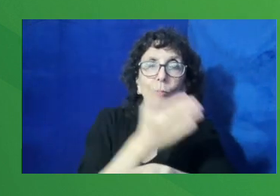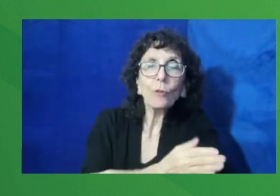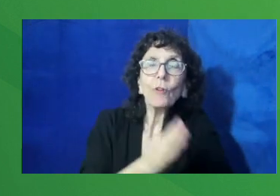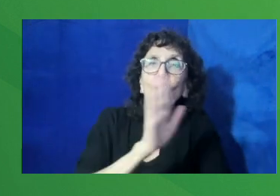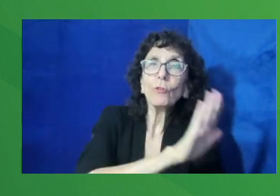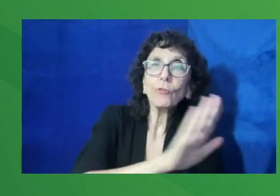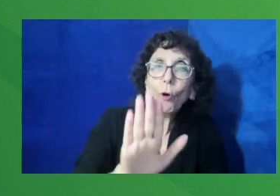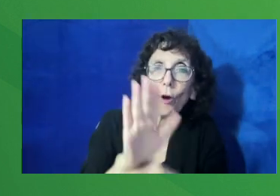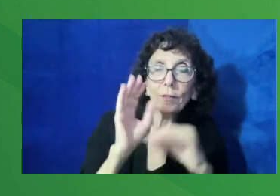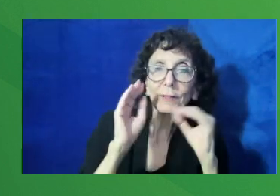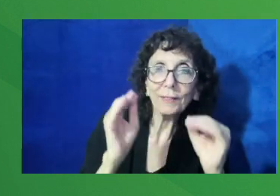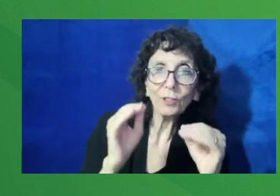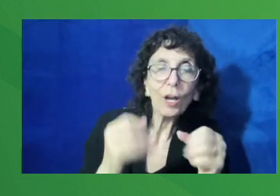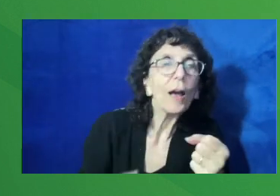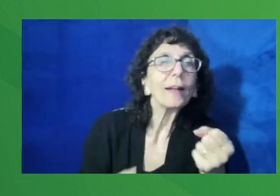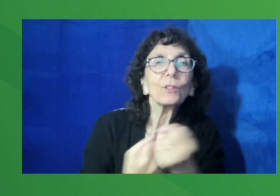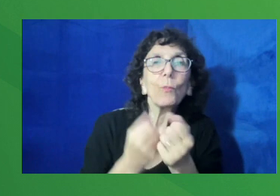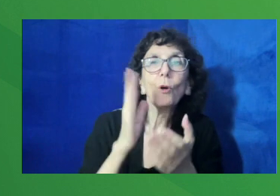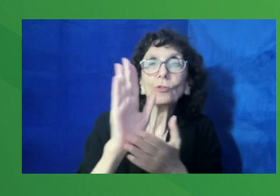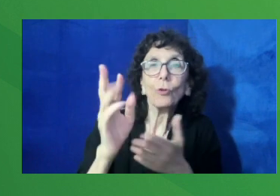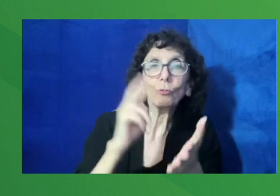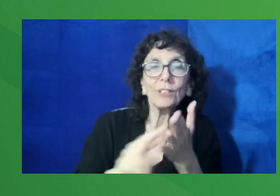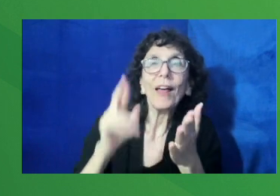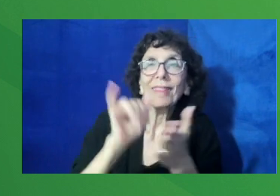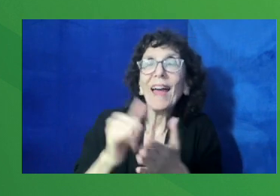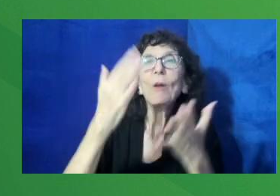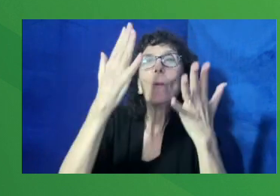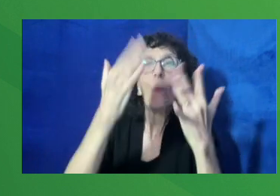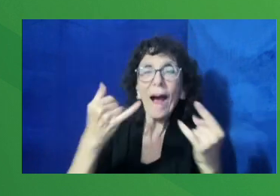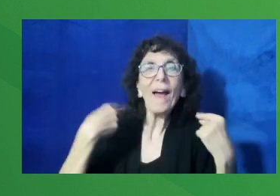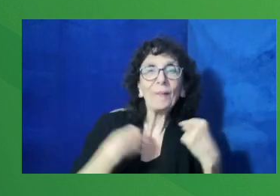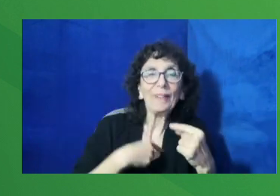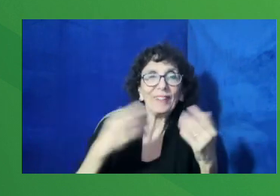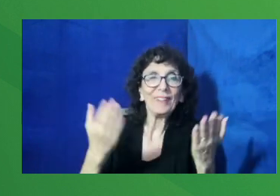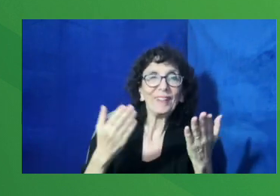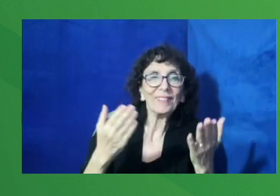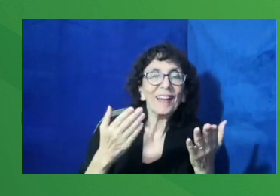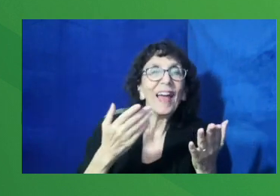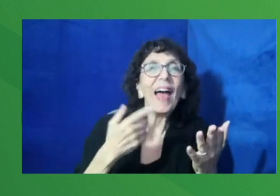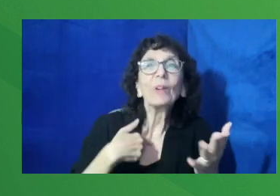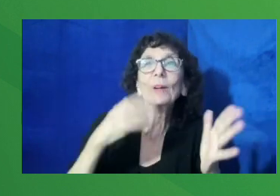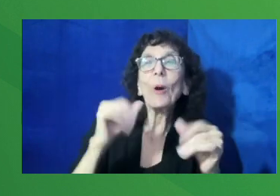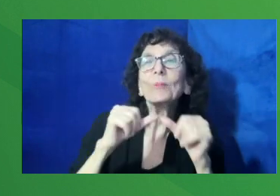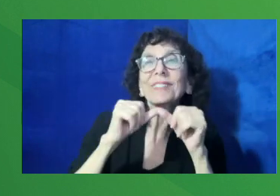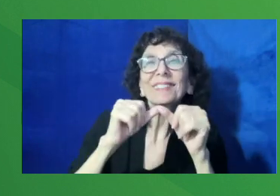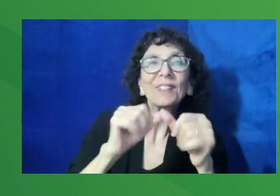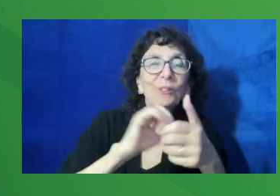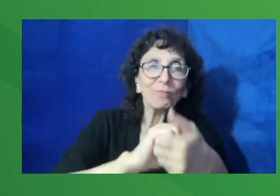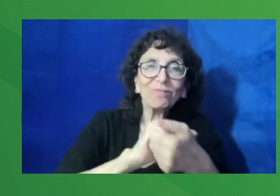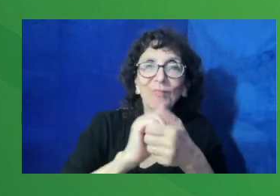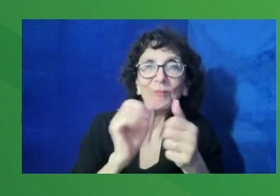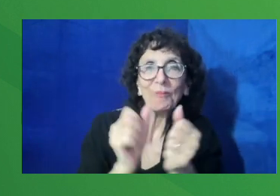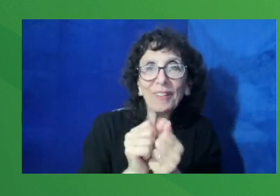your research. That's what we exist to do. And through our partnership with the Smithsonian, we hope to keep doing that for many more years to come. So, thank you all so very much today.